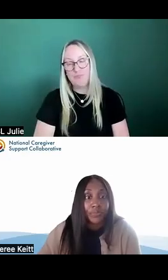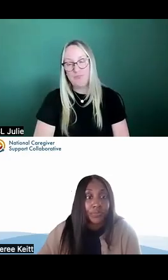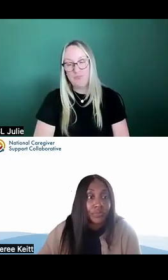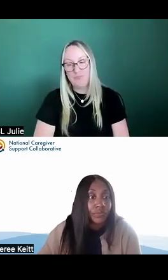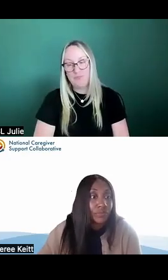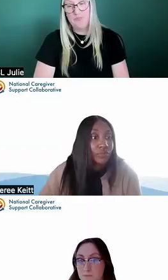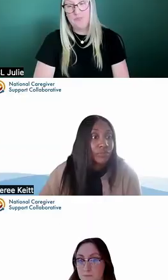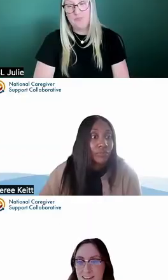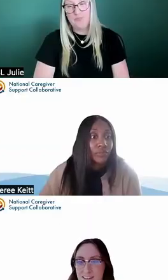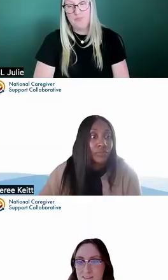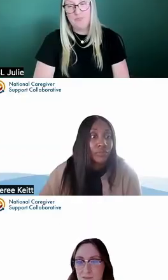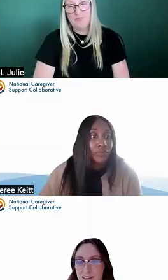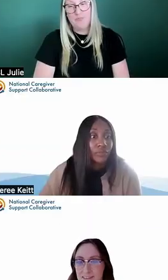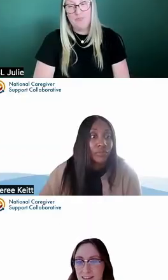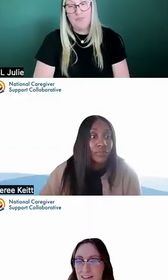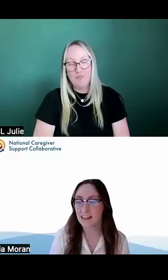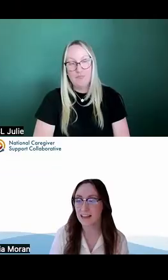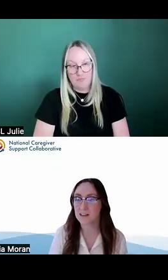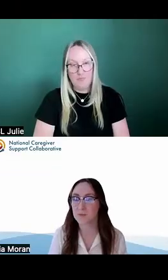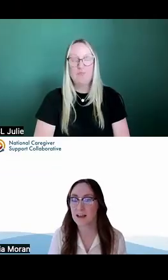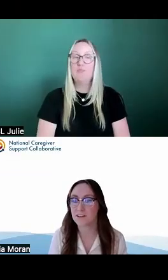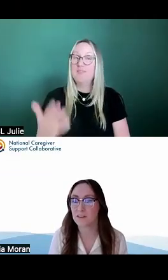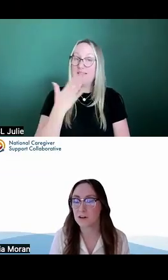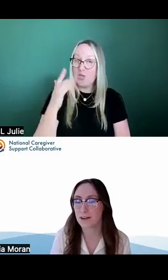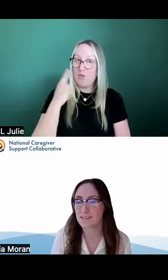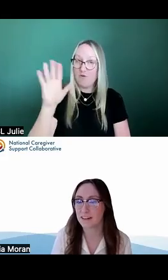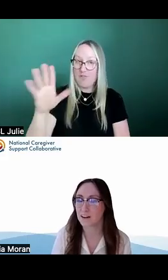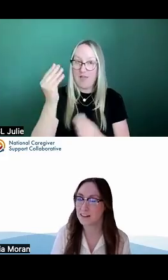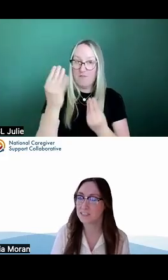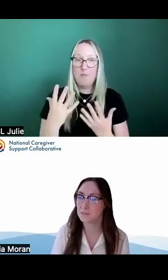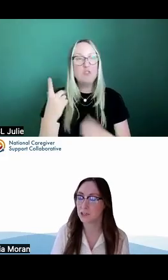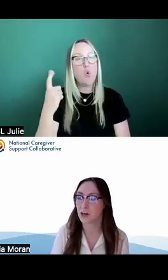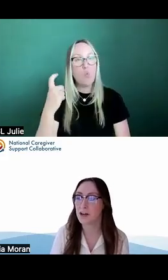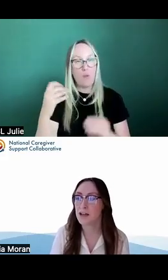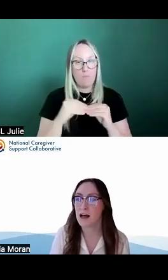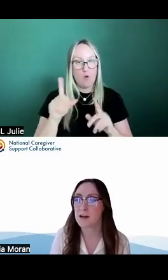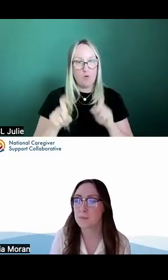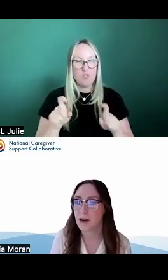thank you so much for that added information. And we have another question here kind of similar,